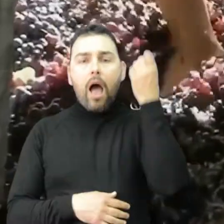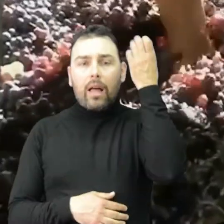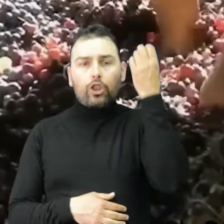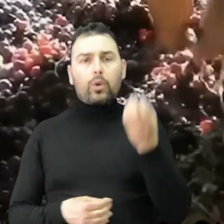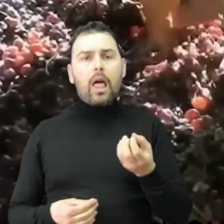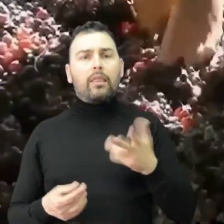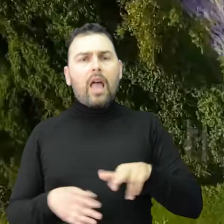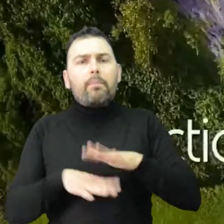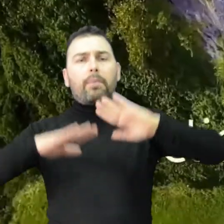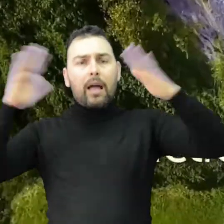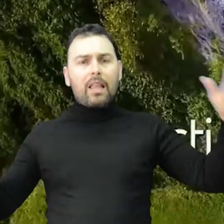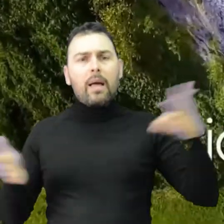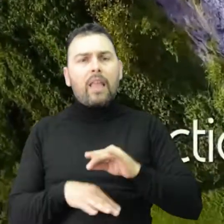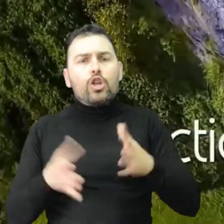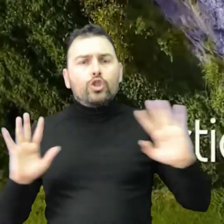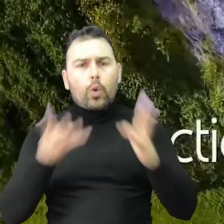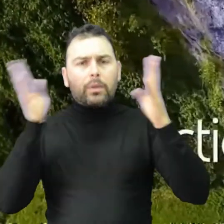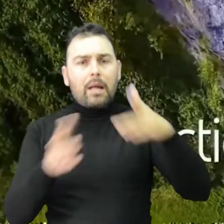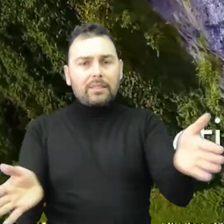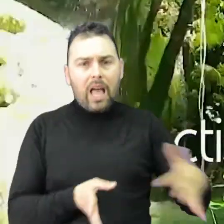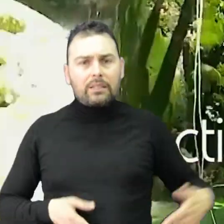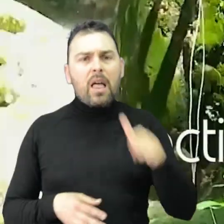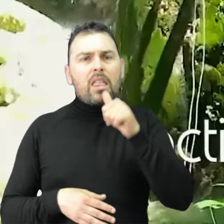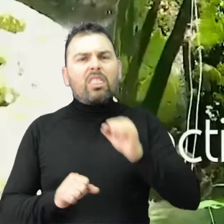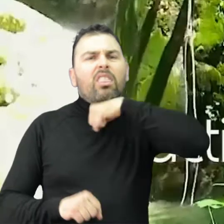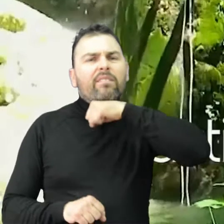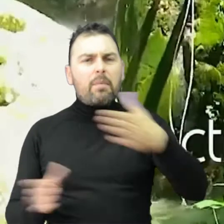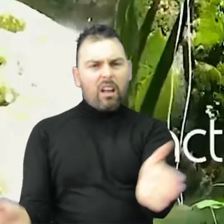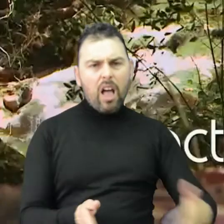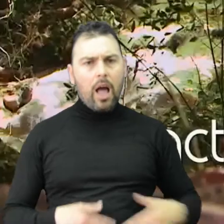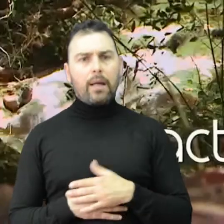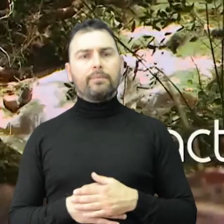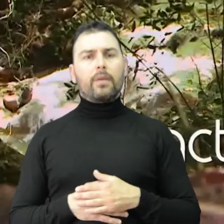Greece in Winter 3.000 villages dot the land